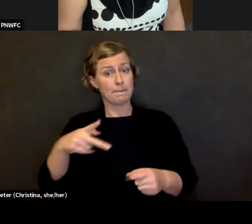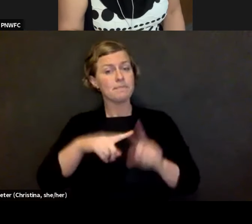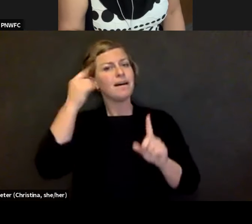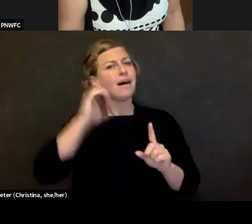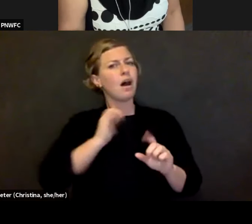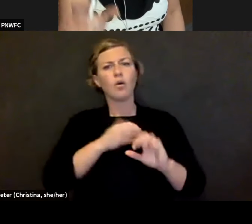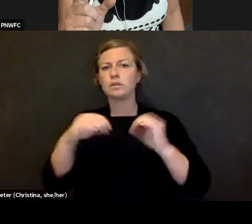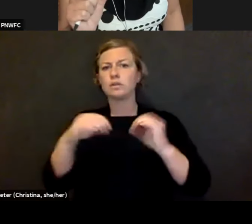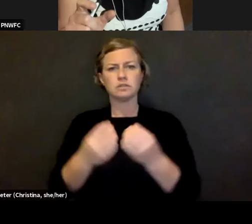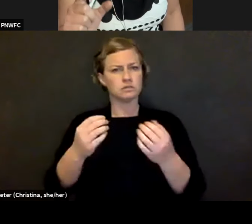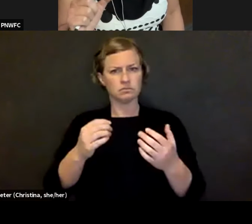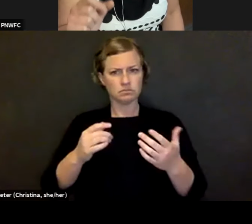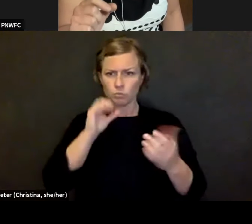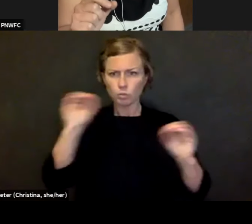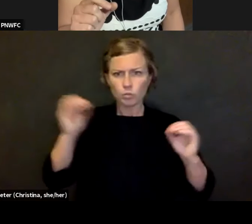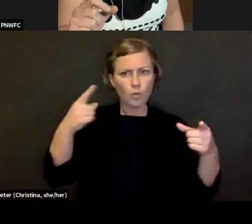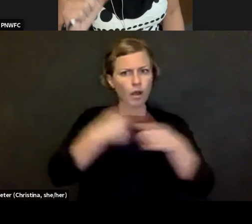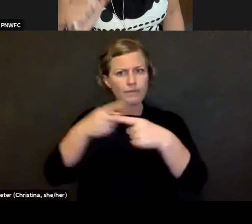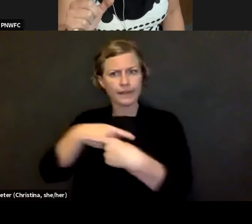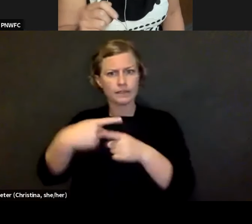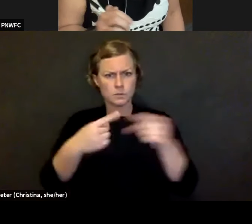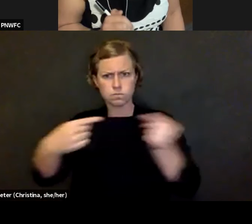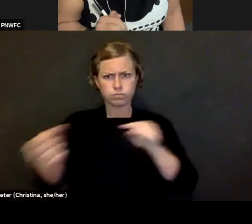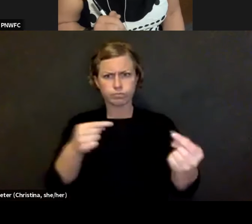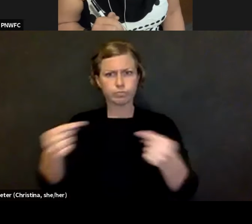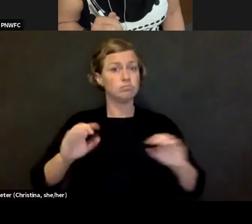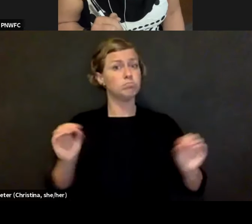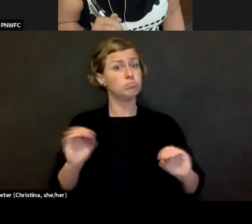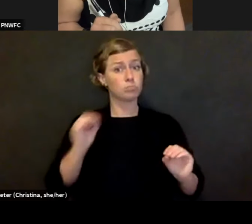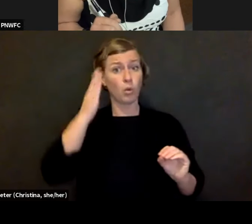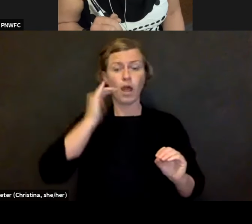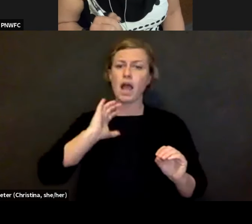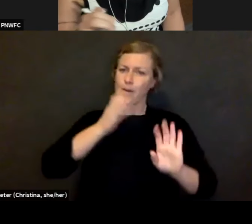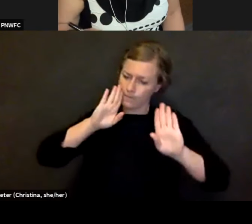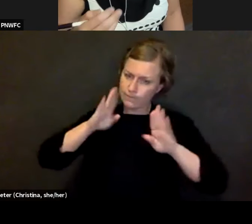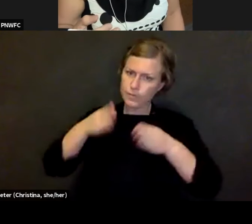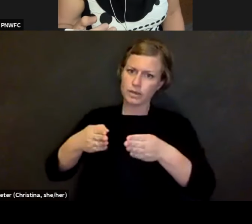years that some family members are Trump supporters, but we don't have conflict in our